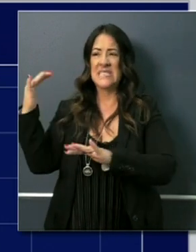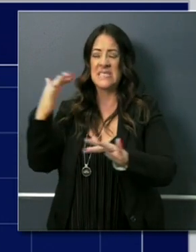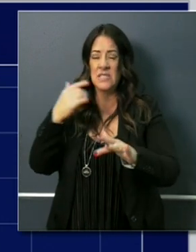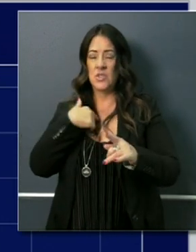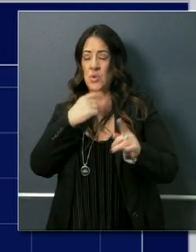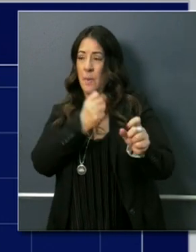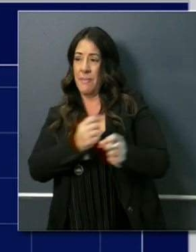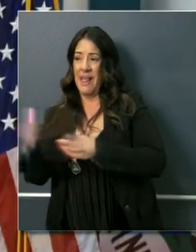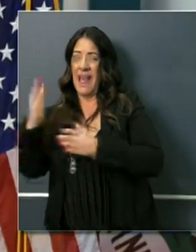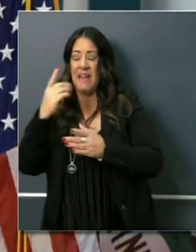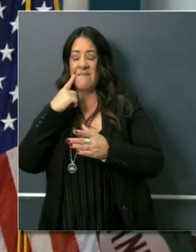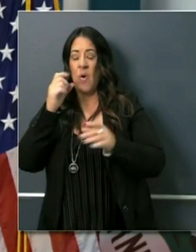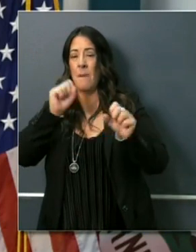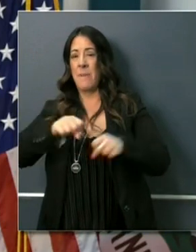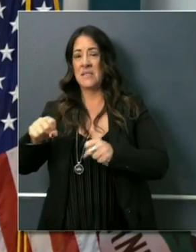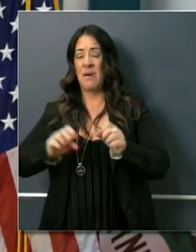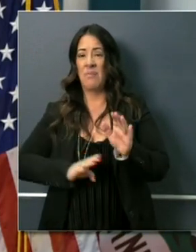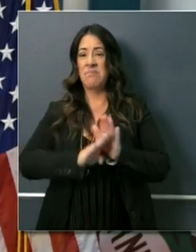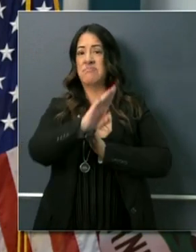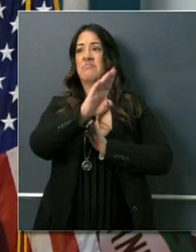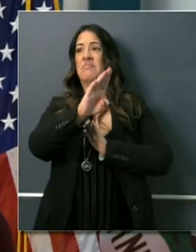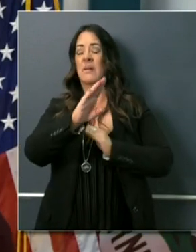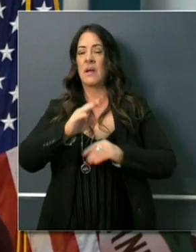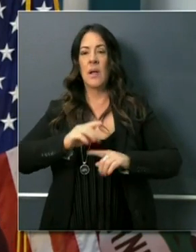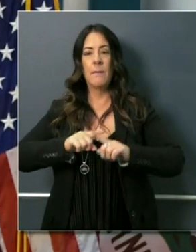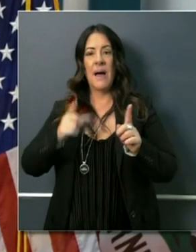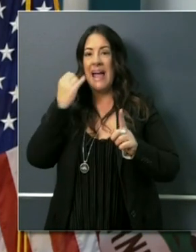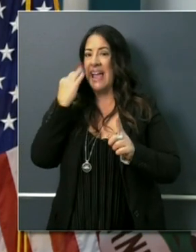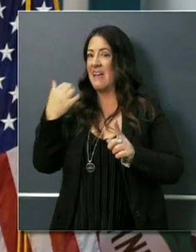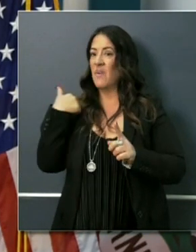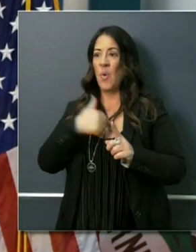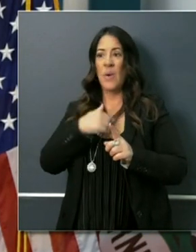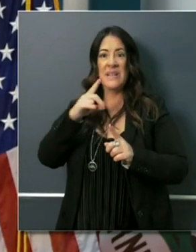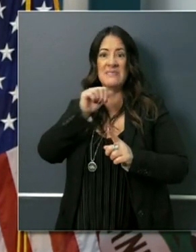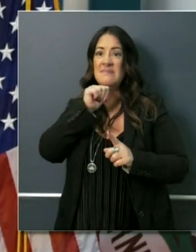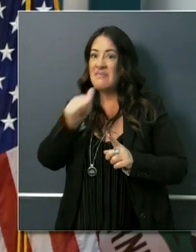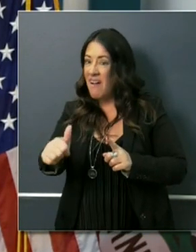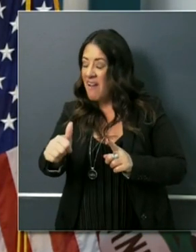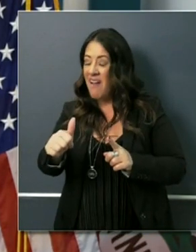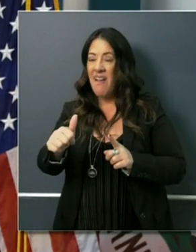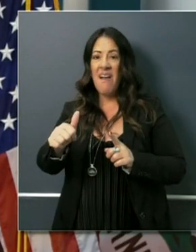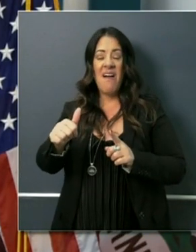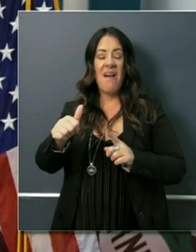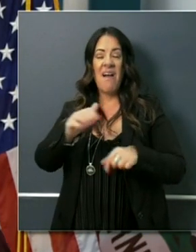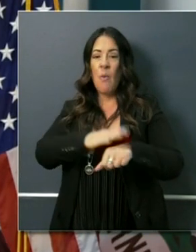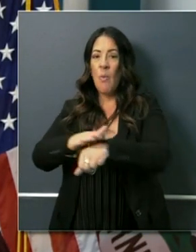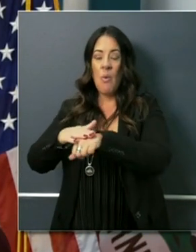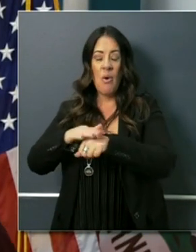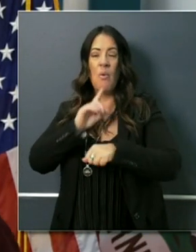ADDITIONAL BEDS THAT WE ARE WORKING TO ADD, AS PART OF OUR RESEARCH CAPACITY PLANNING.